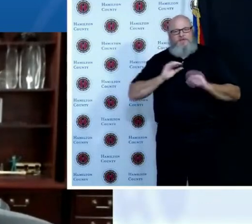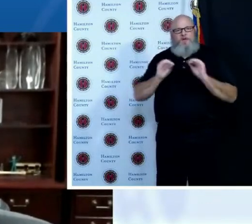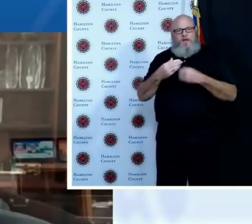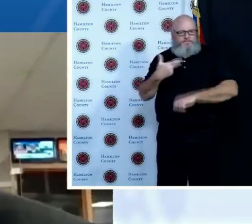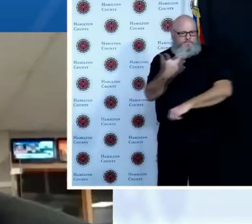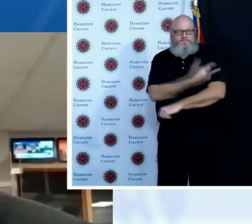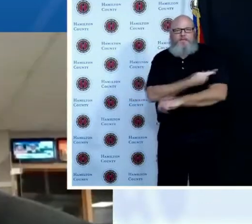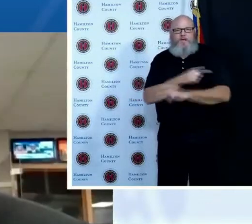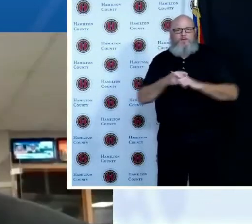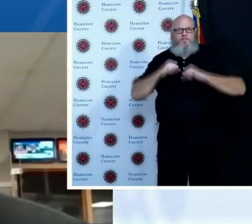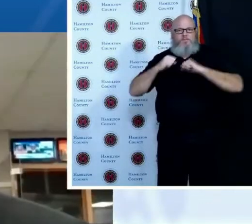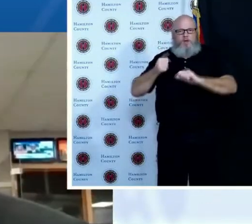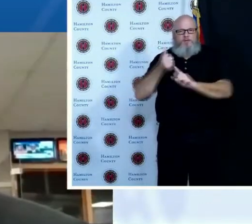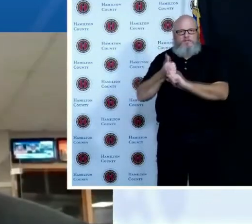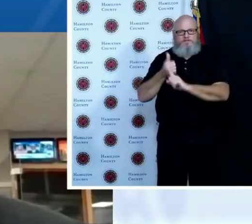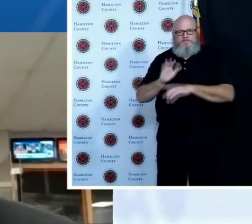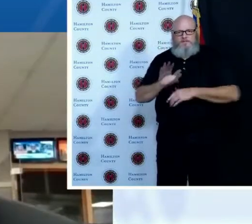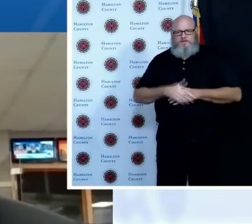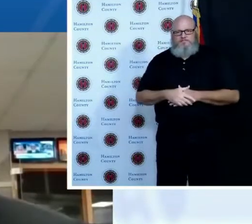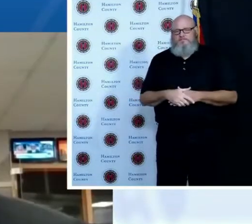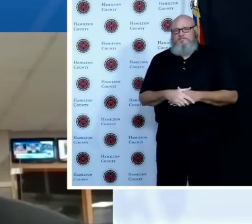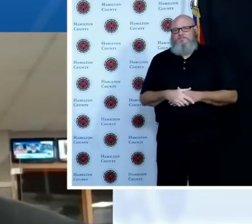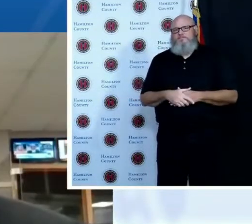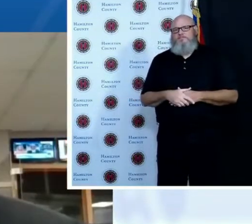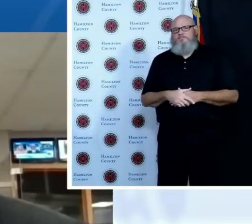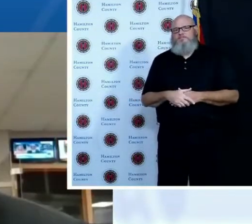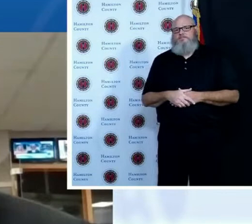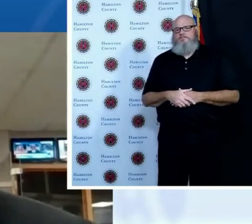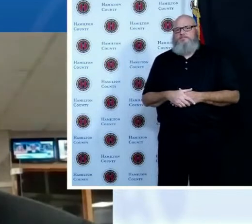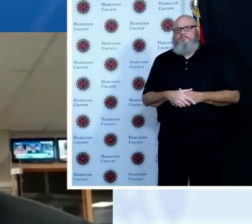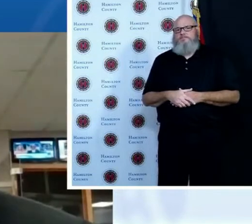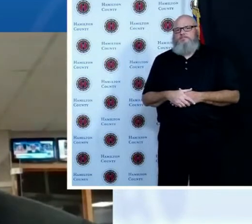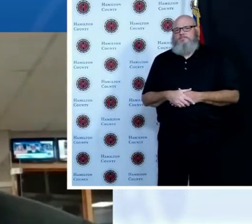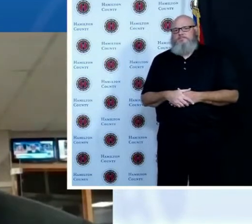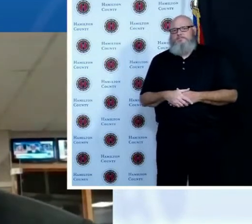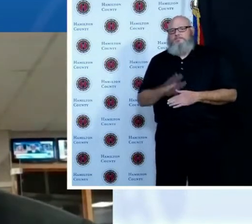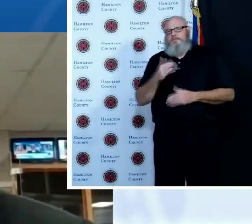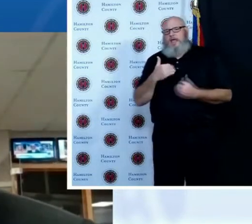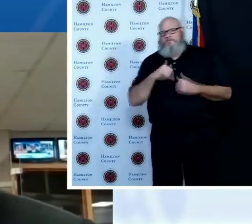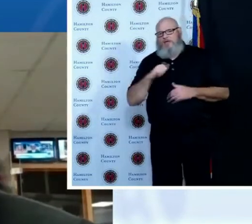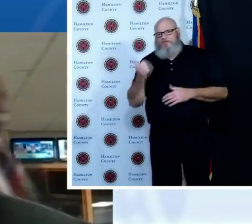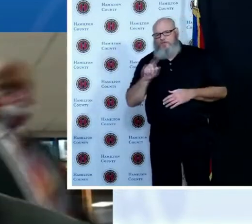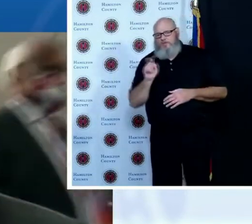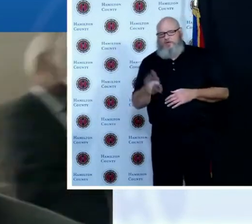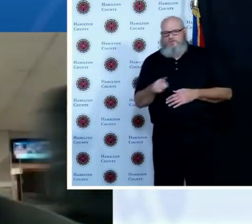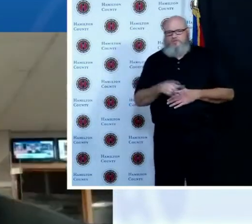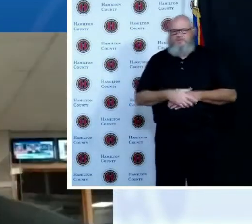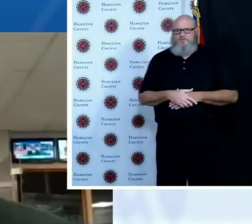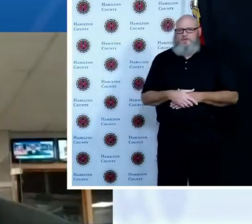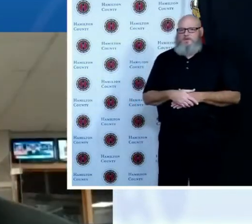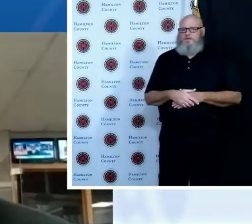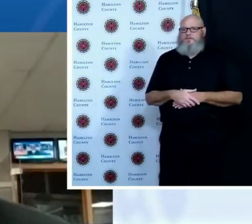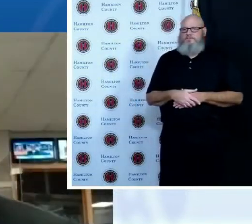okay and then one more question for you sir I talked yesterday to a nurse who told me